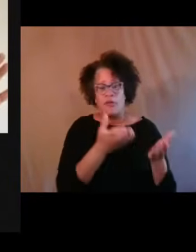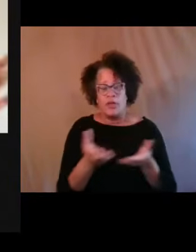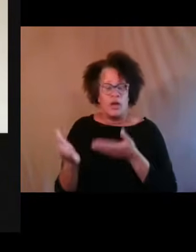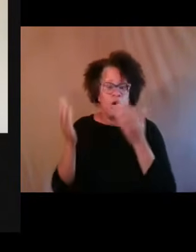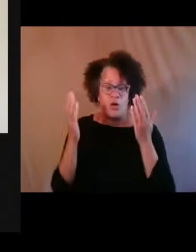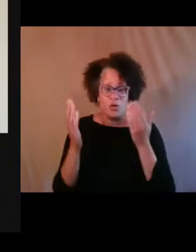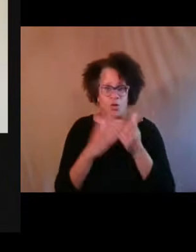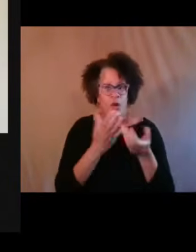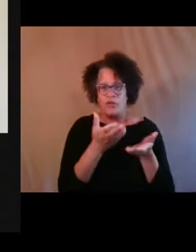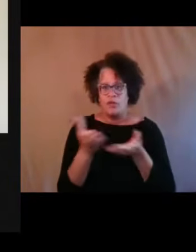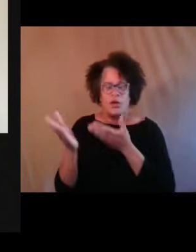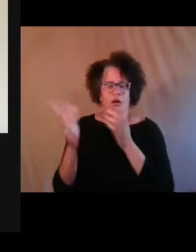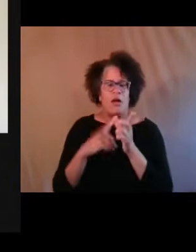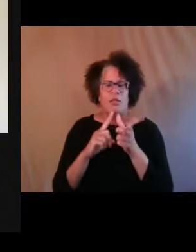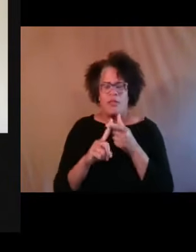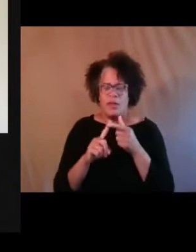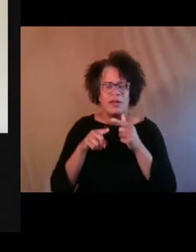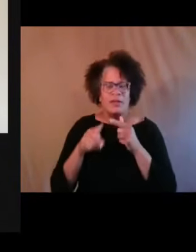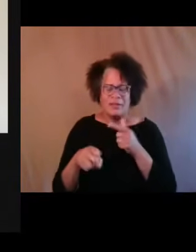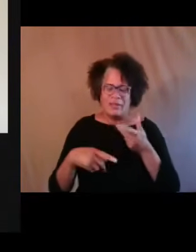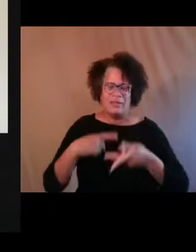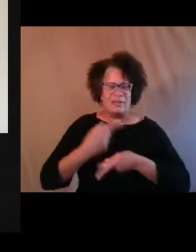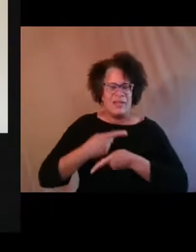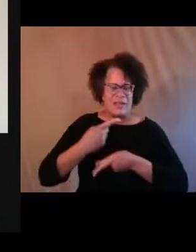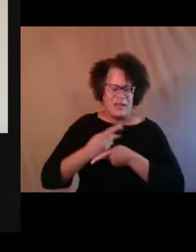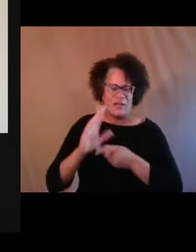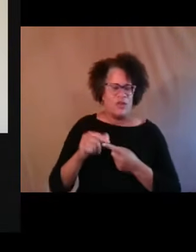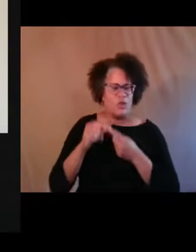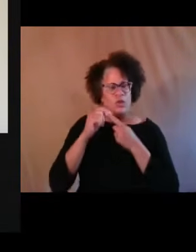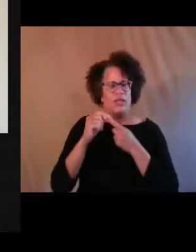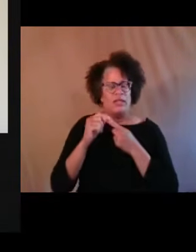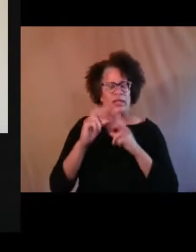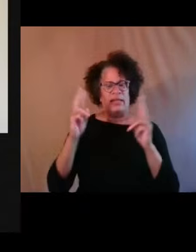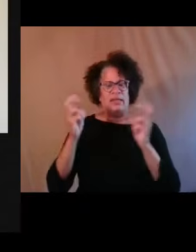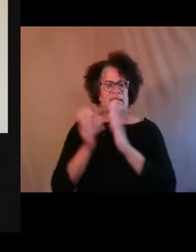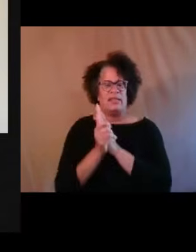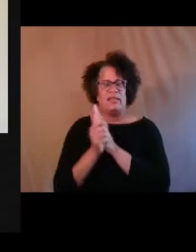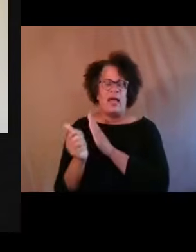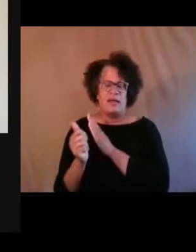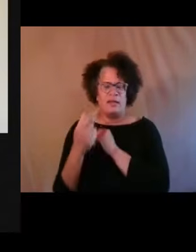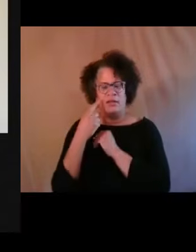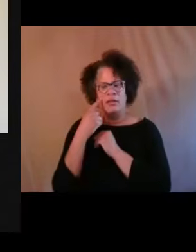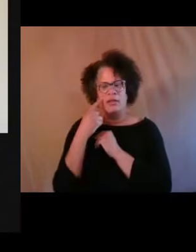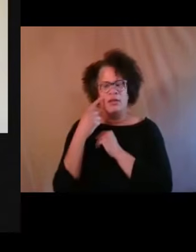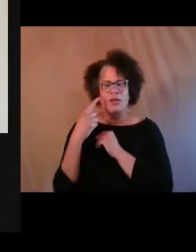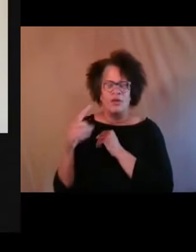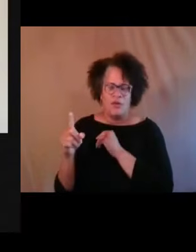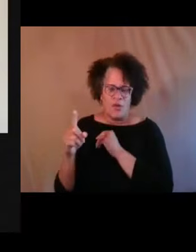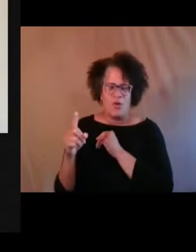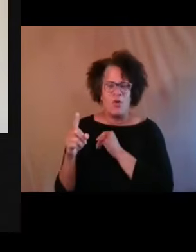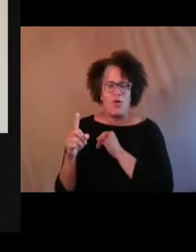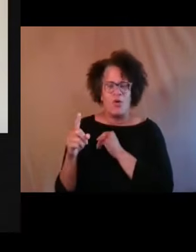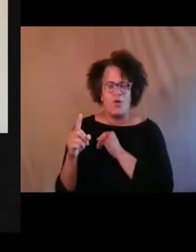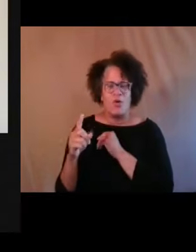he's bringing his very unique, specific talents towards fixing what is broken